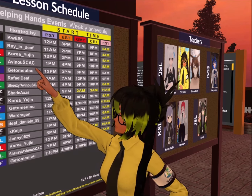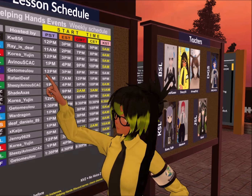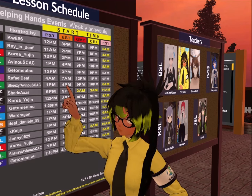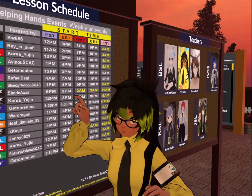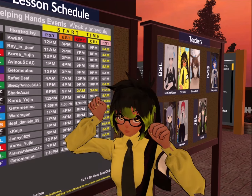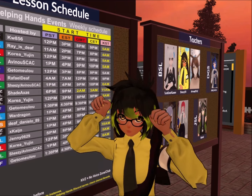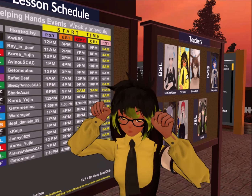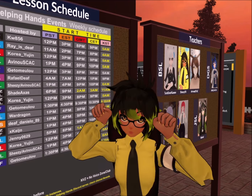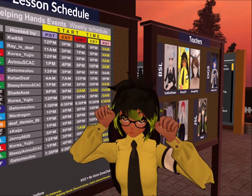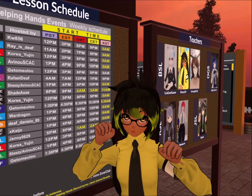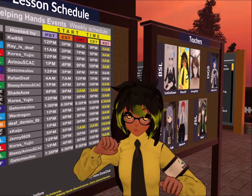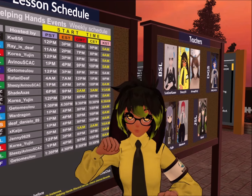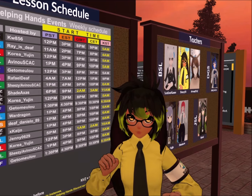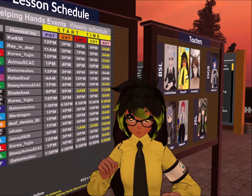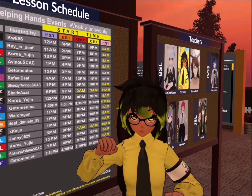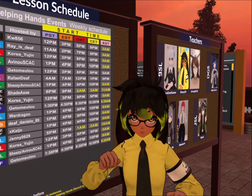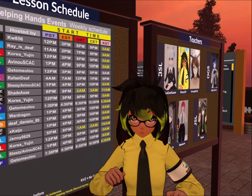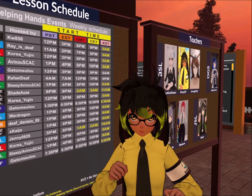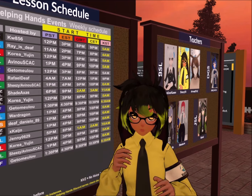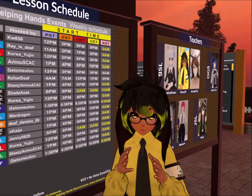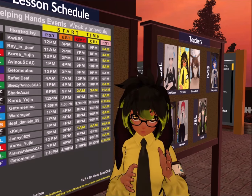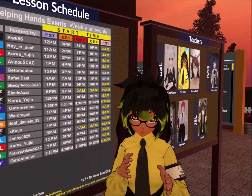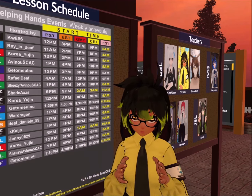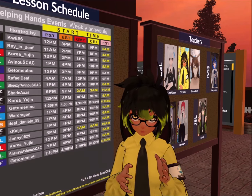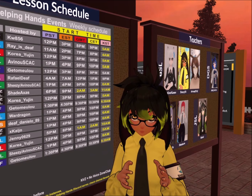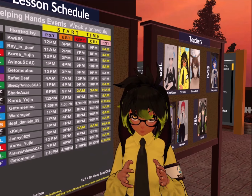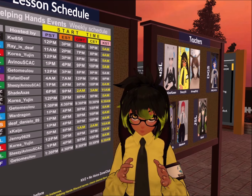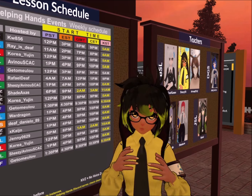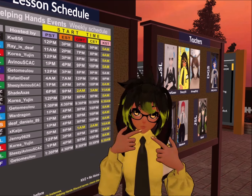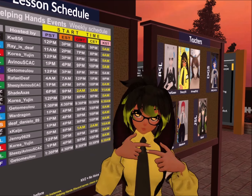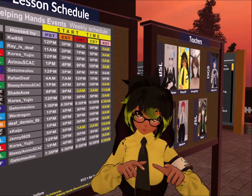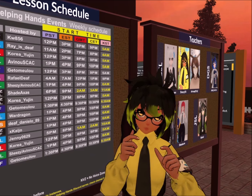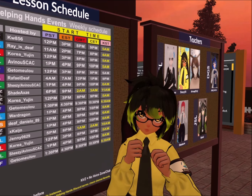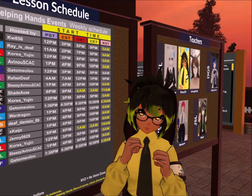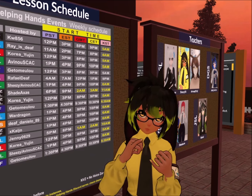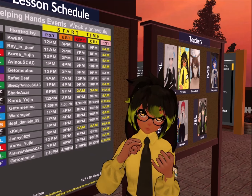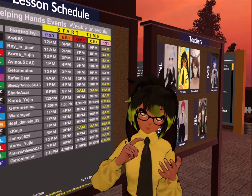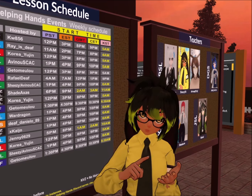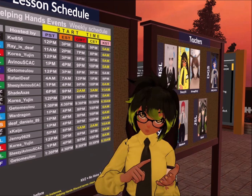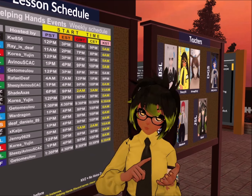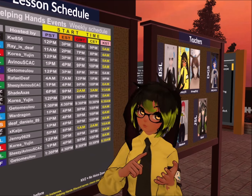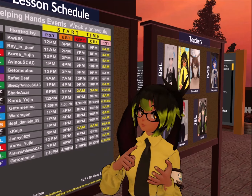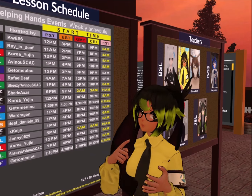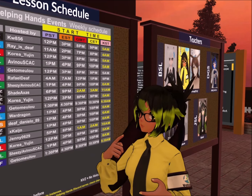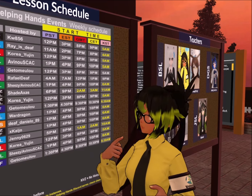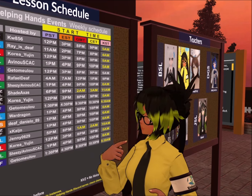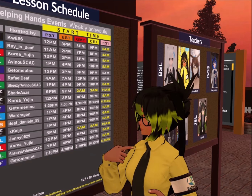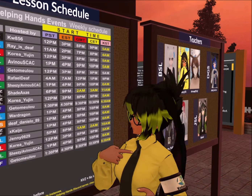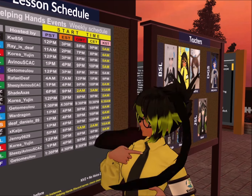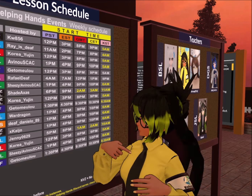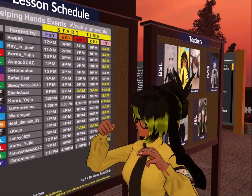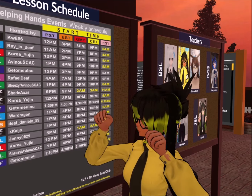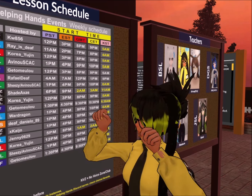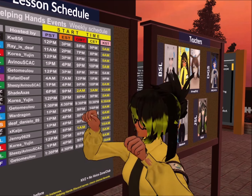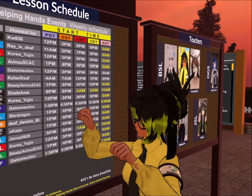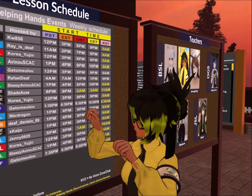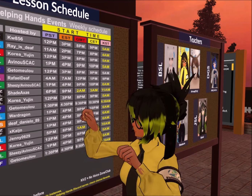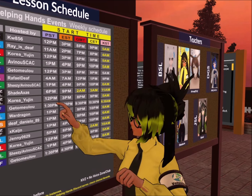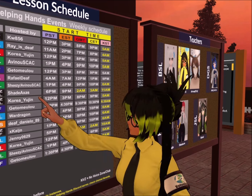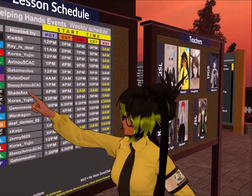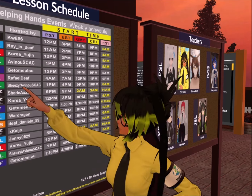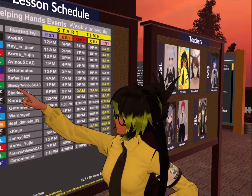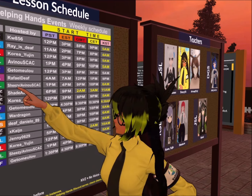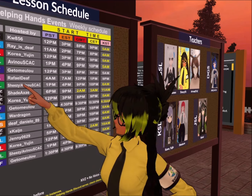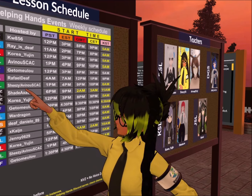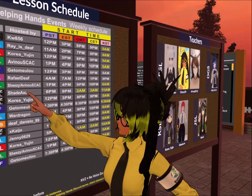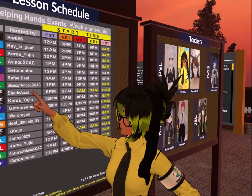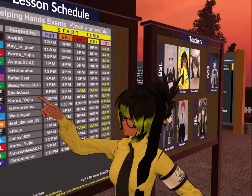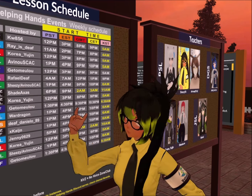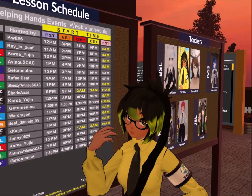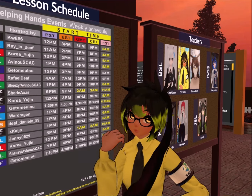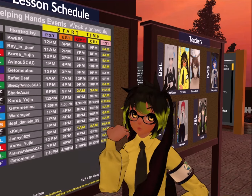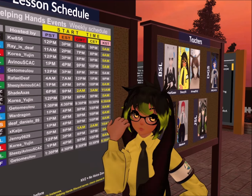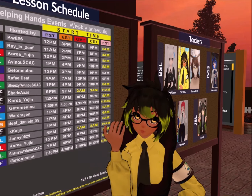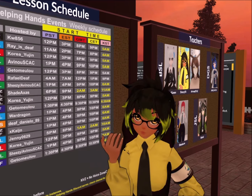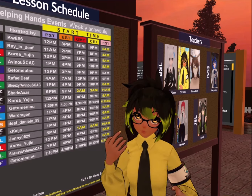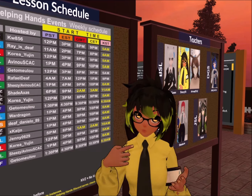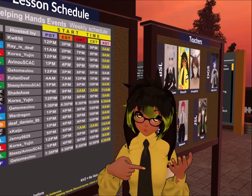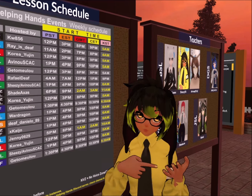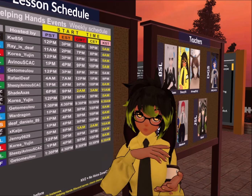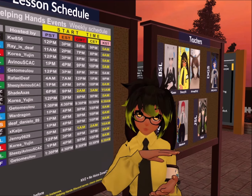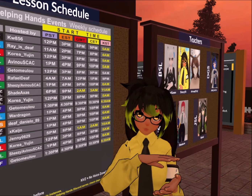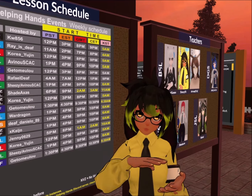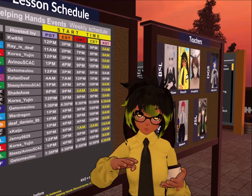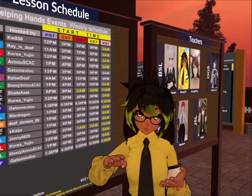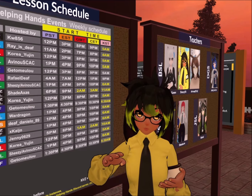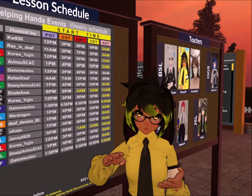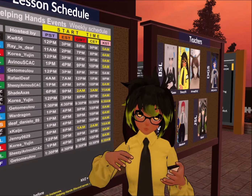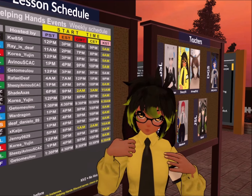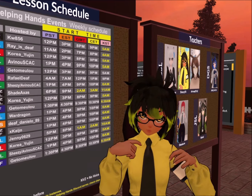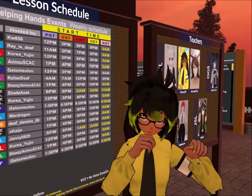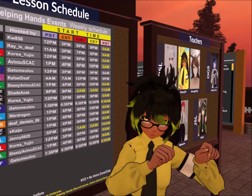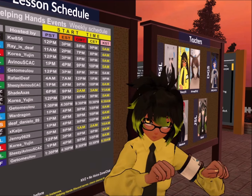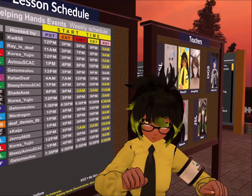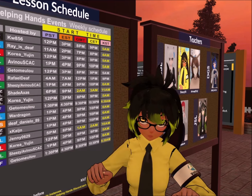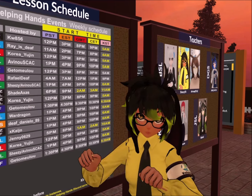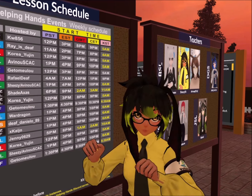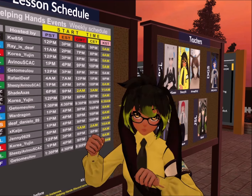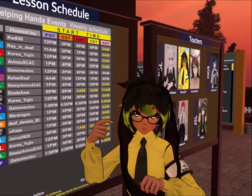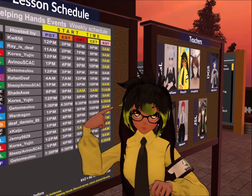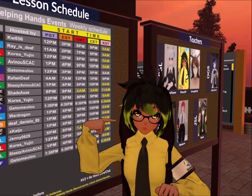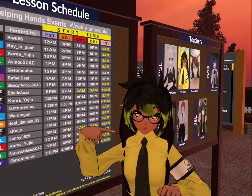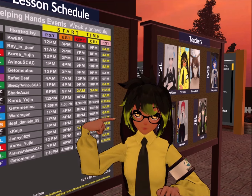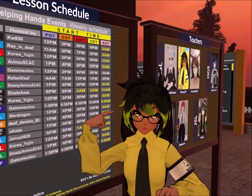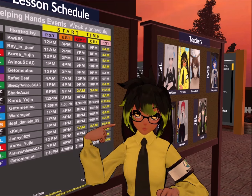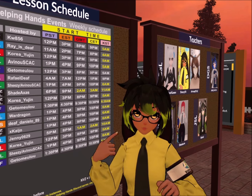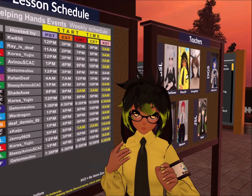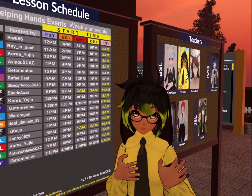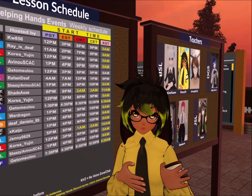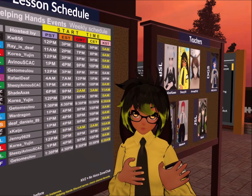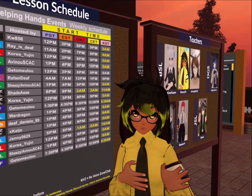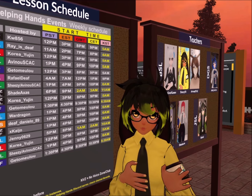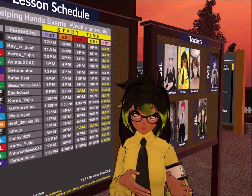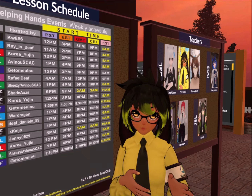They teach the signs in Scotland although it's still part of BSL. I teach every Thursday. I teach the signs in London